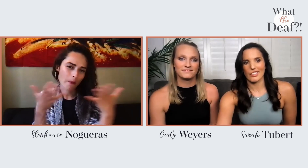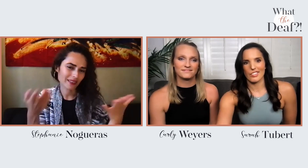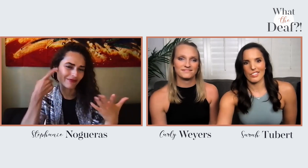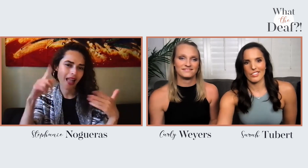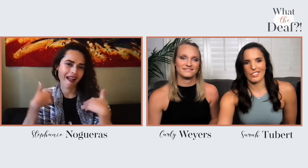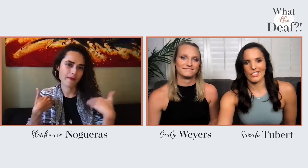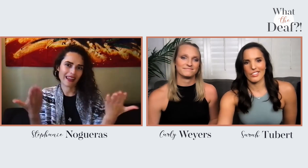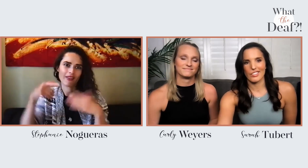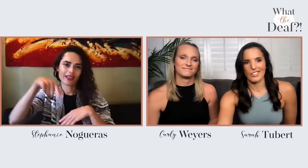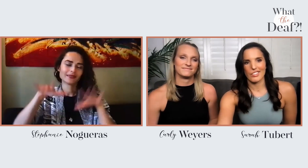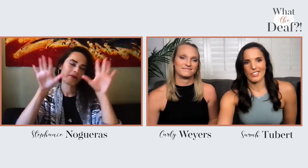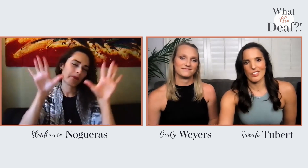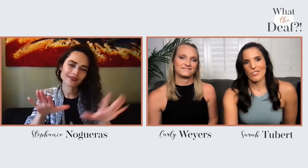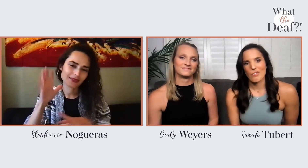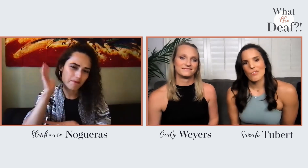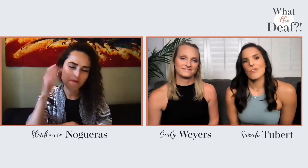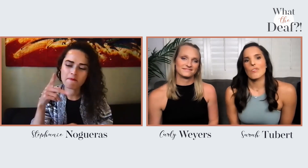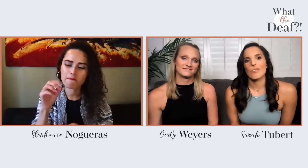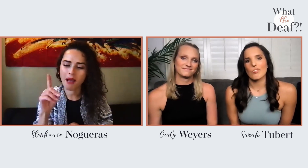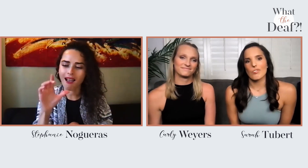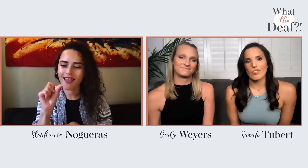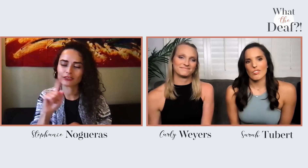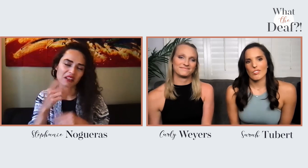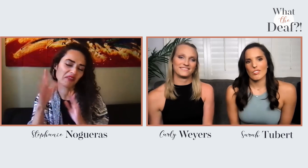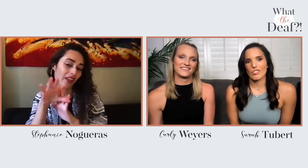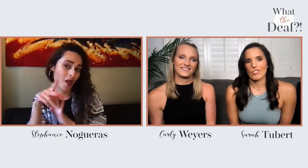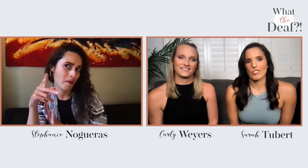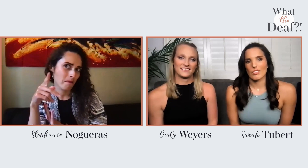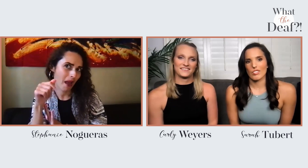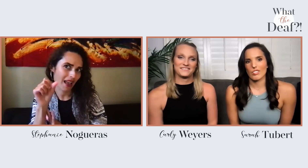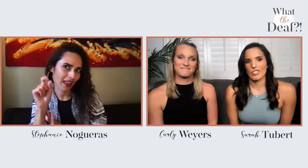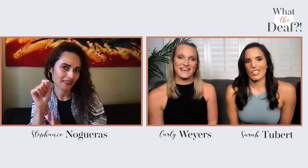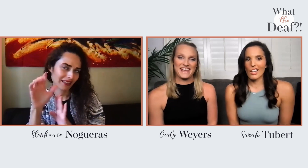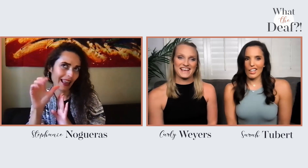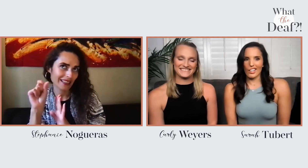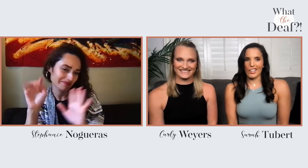and thank you both so much for having me here today. Really, I love this podcast, videocast.